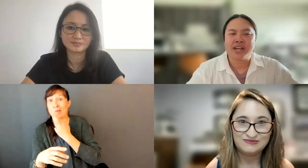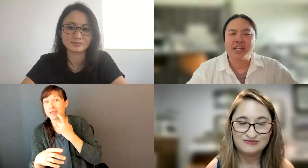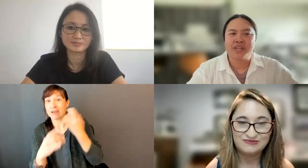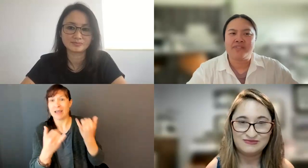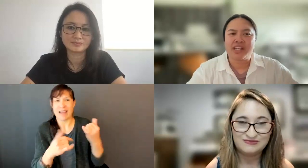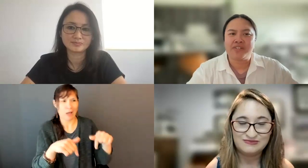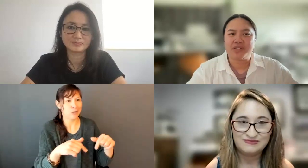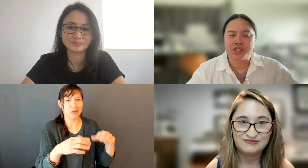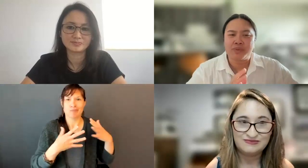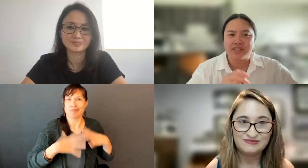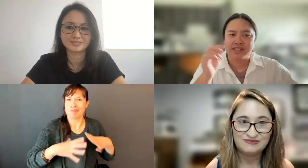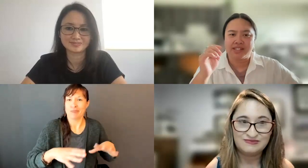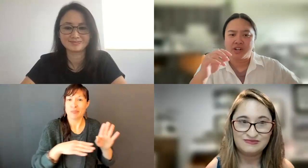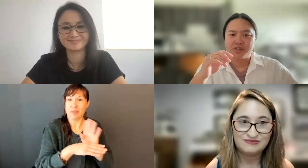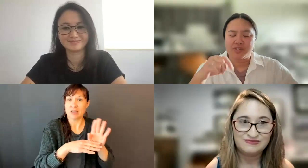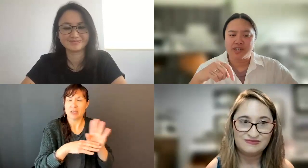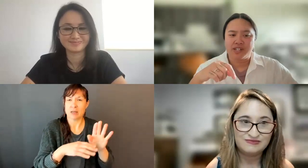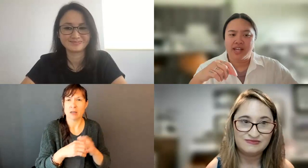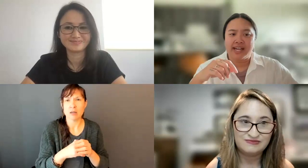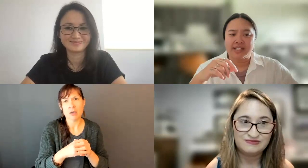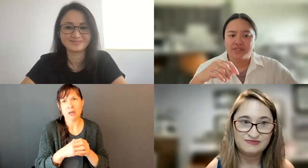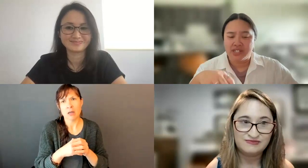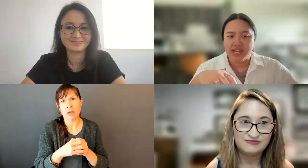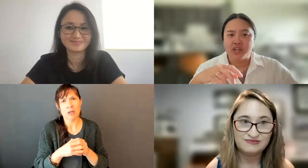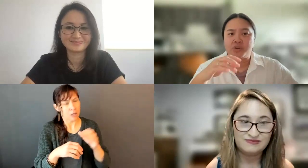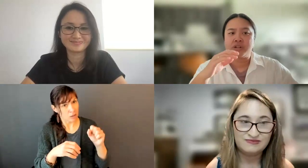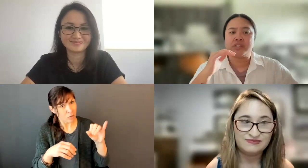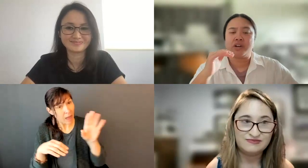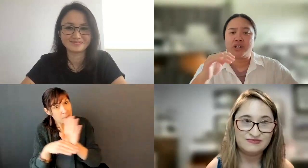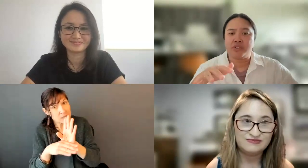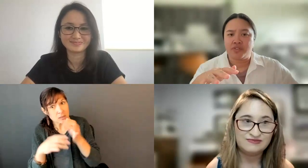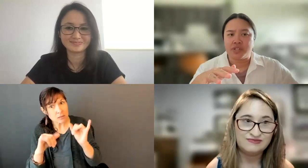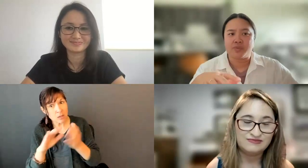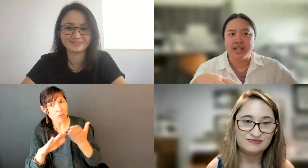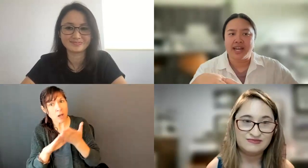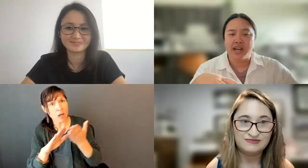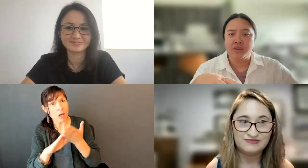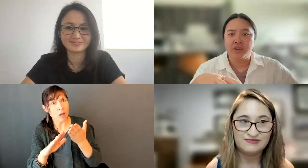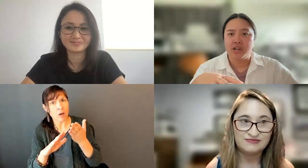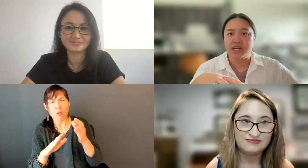Can you remind me if any of those other businesses are still active today or is all of your focus right now